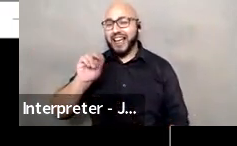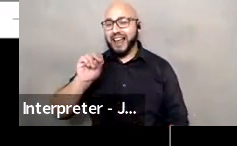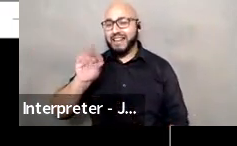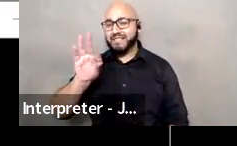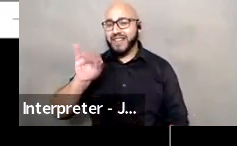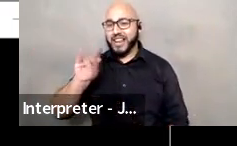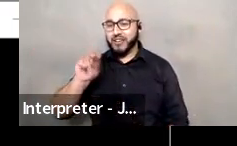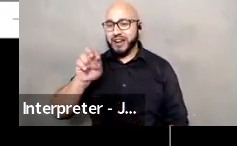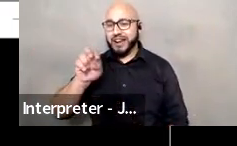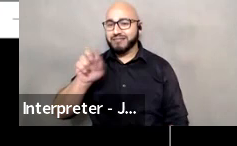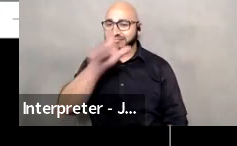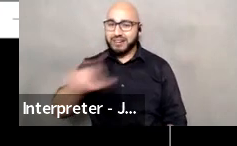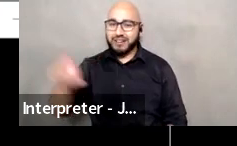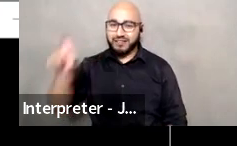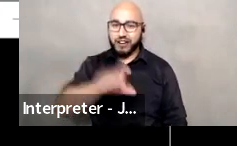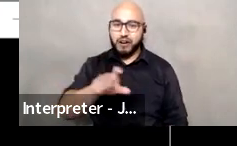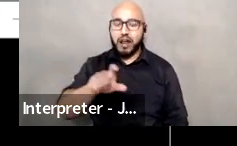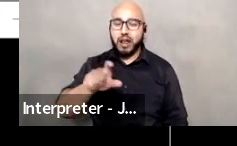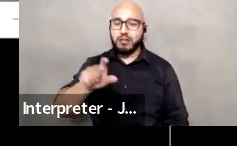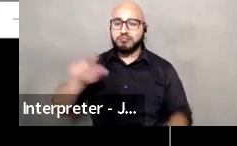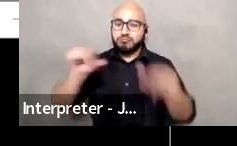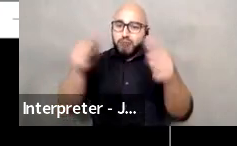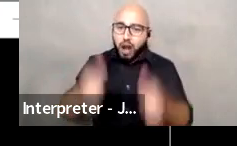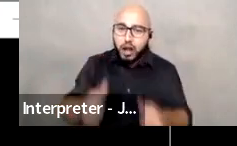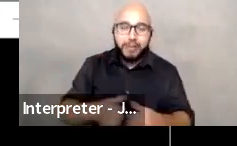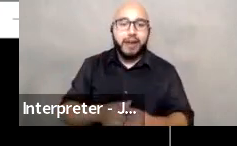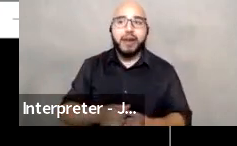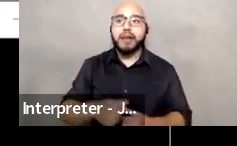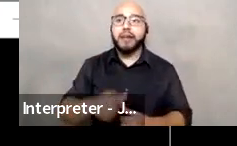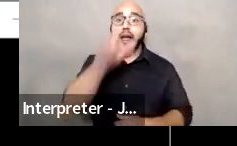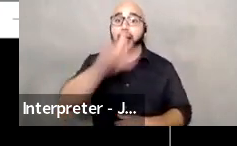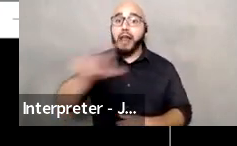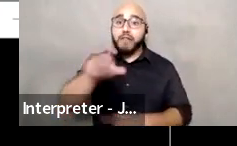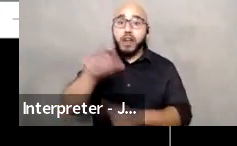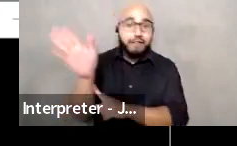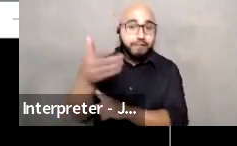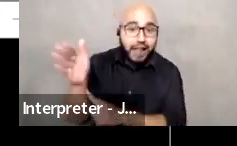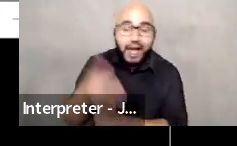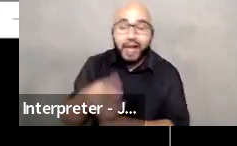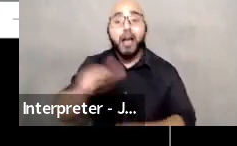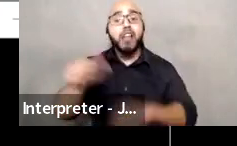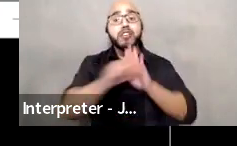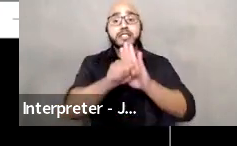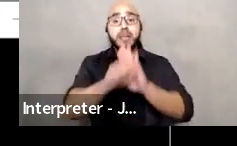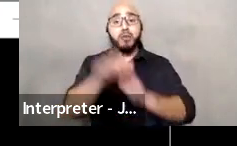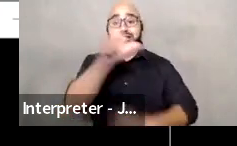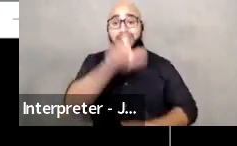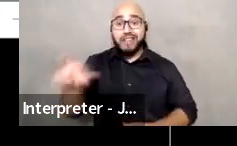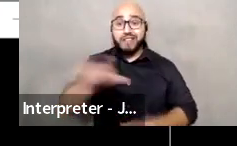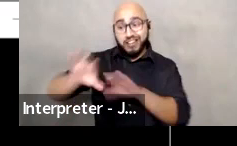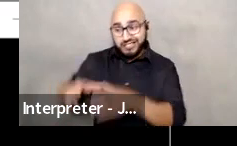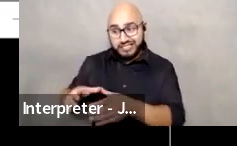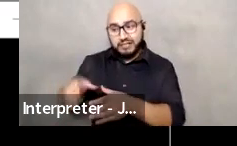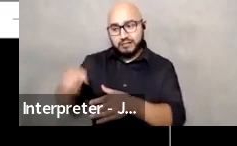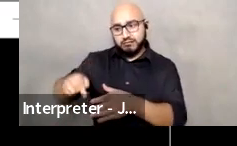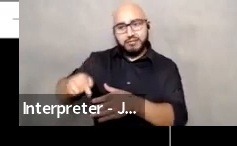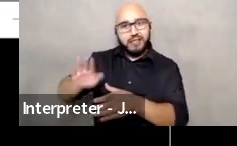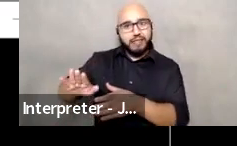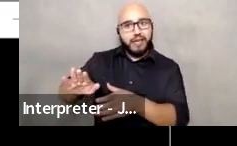Flag and other symbols of the Confederacy. And the controversy over them in. Recent years. And that's why I've. Titled this.